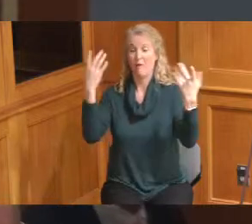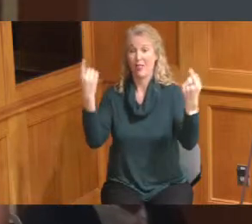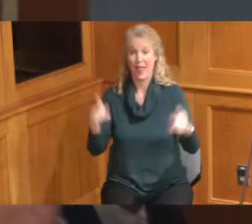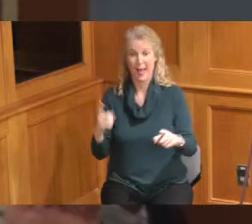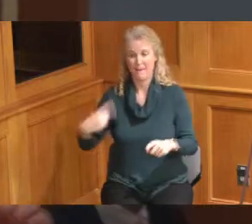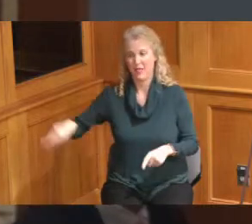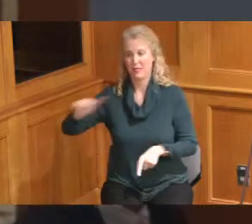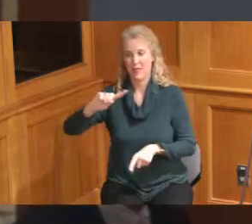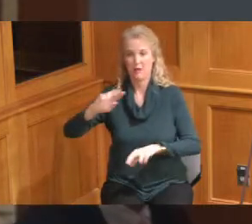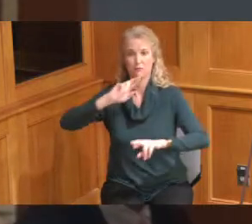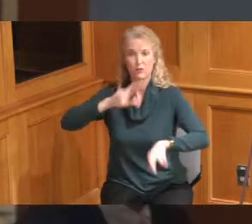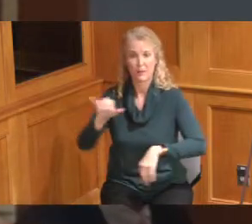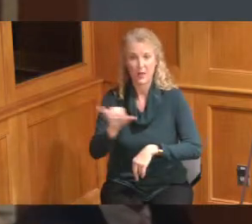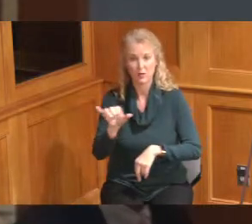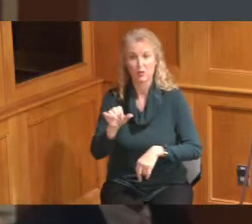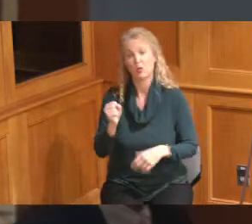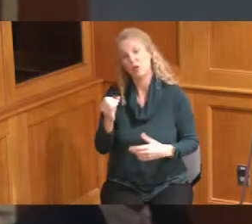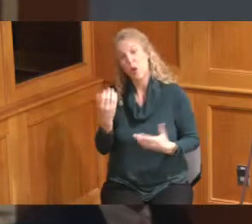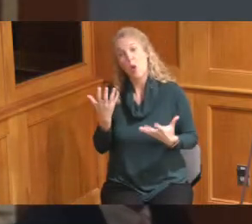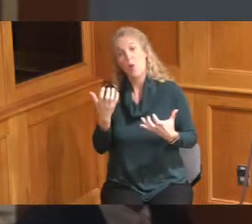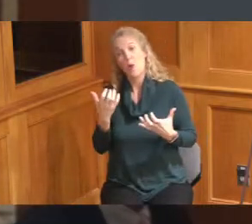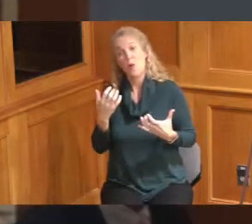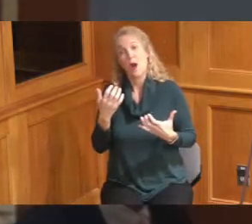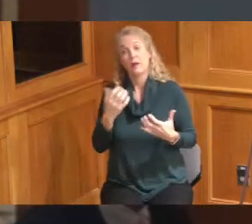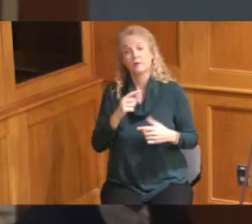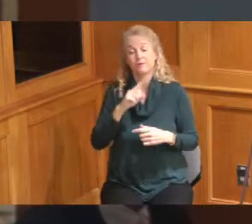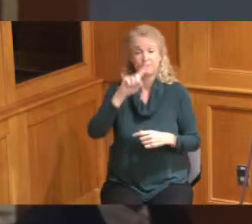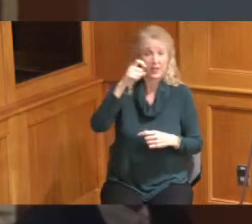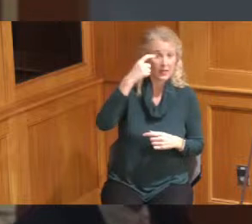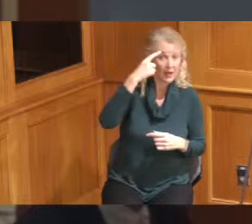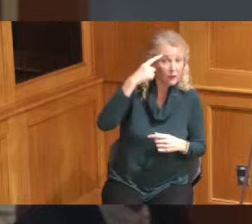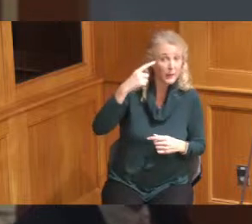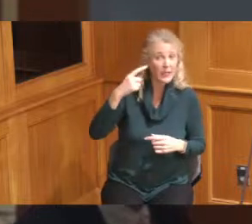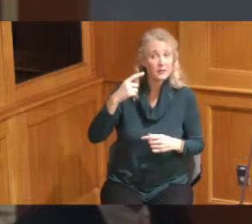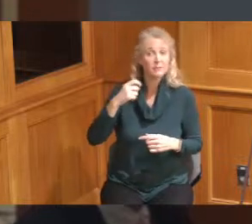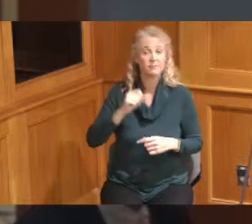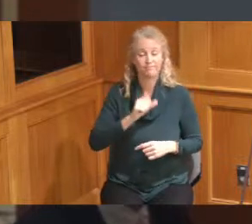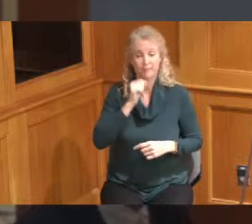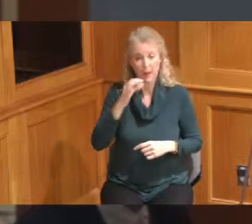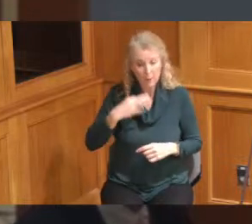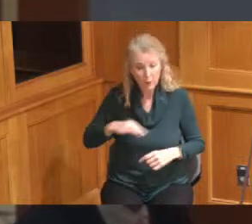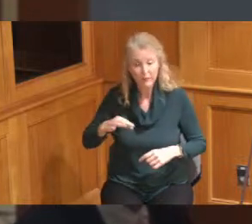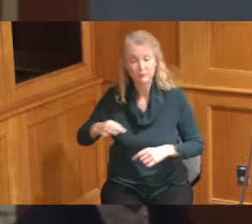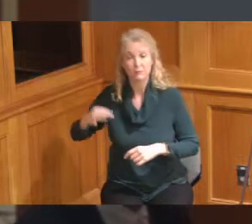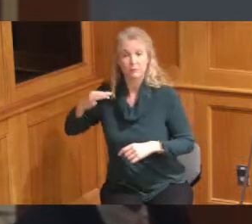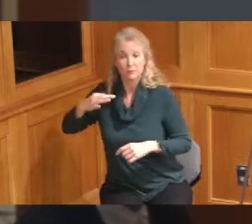get that government for-profit nonprofit so that if we have a major disaster that we have a broad